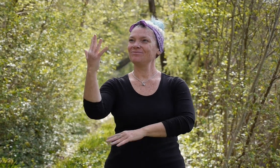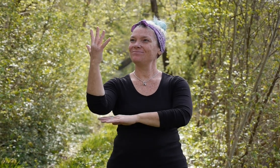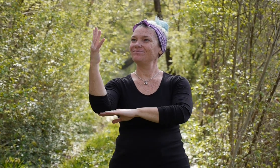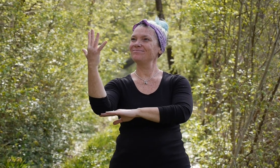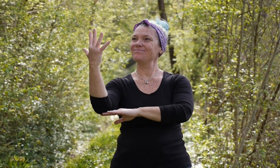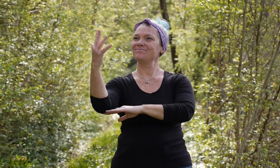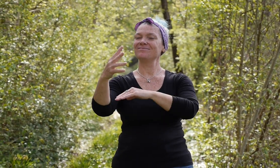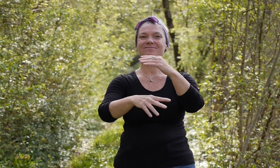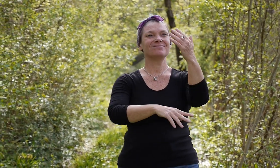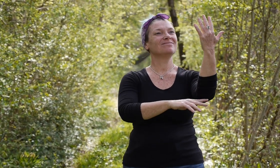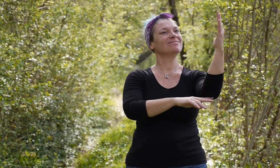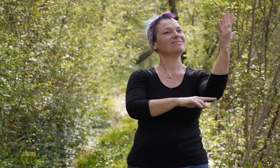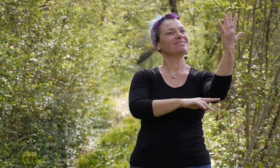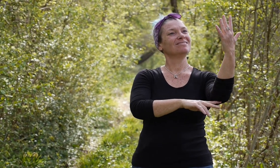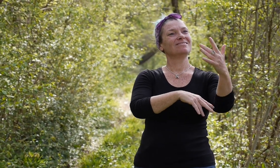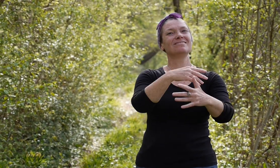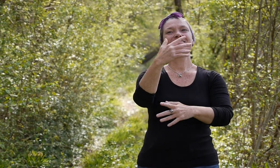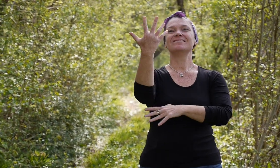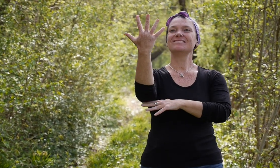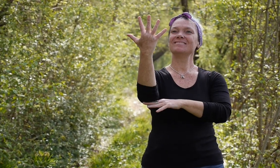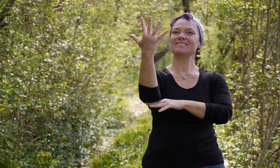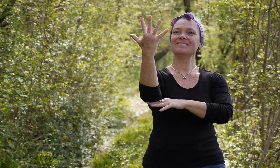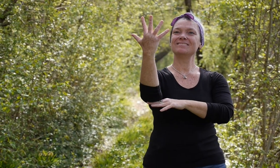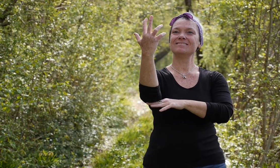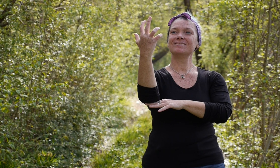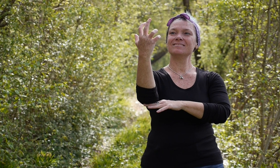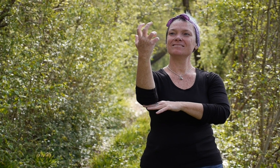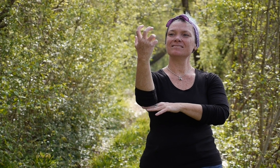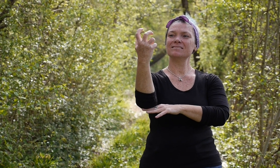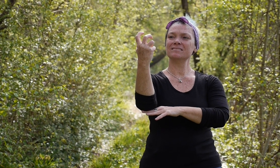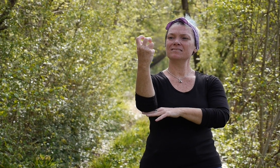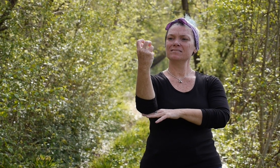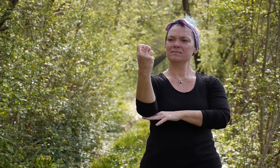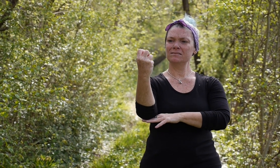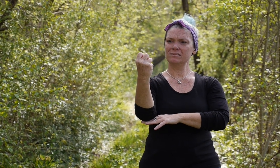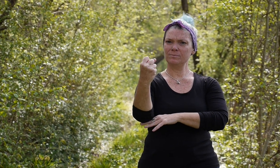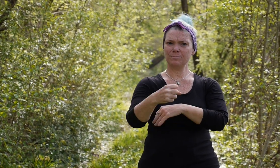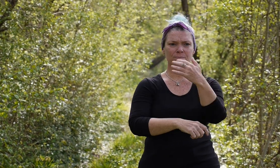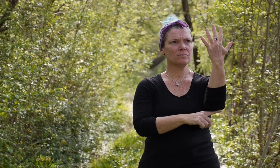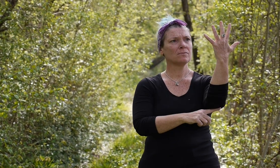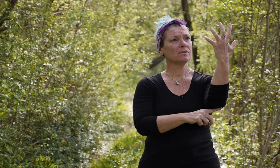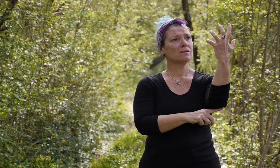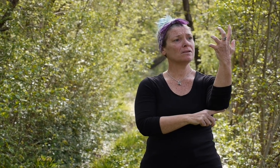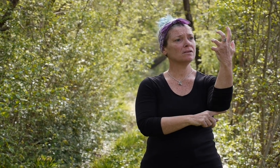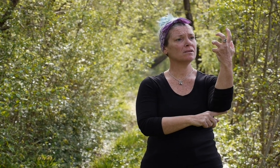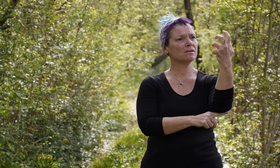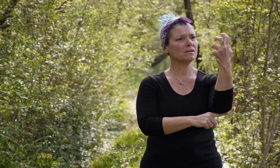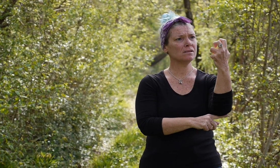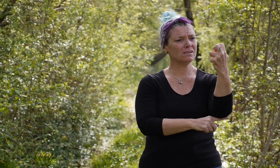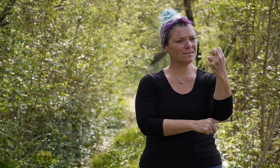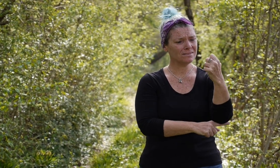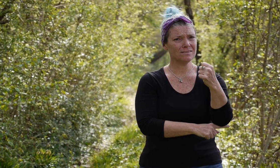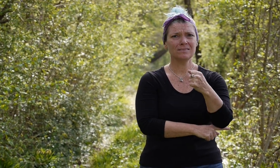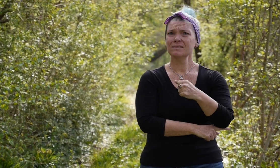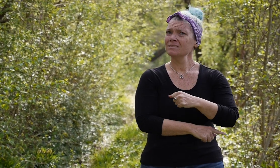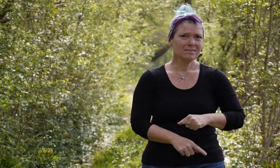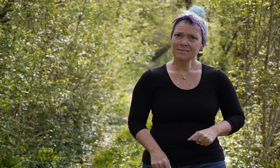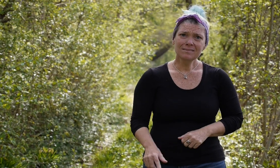for the relaxing nature and trees, we can’t let them continue dying.